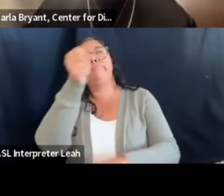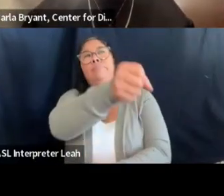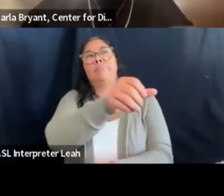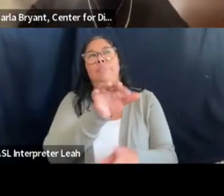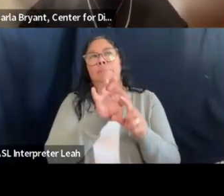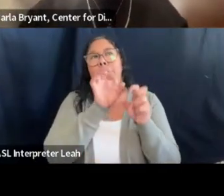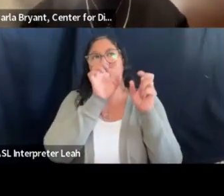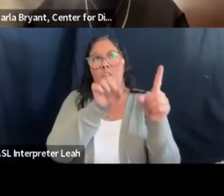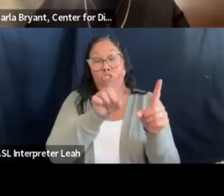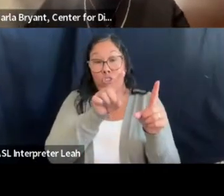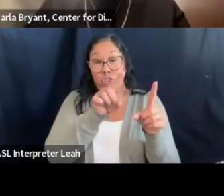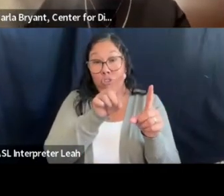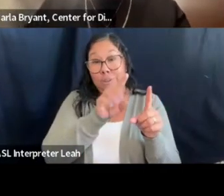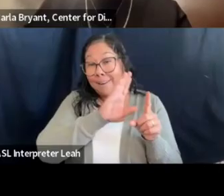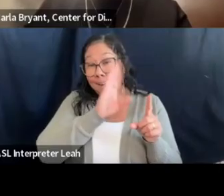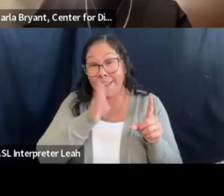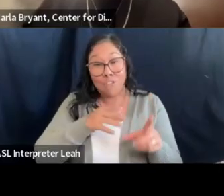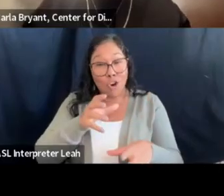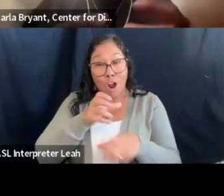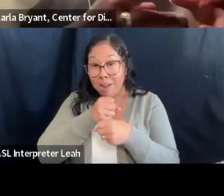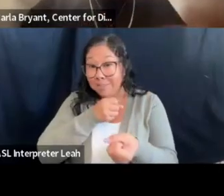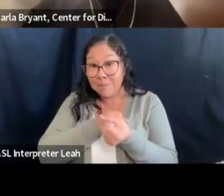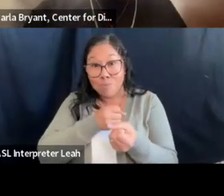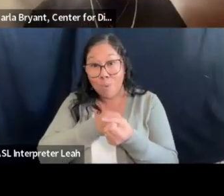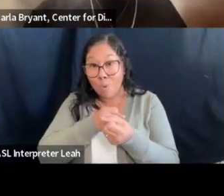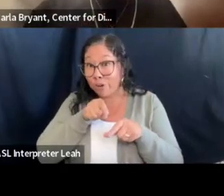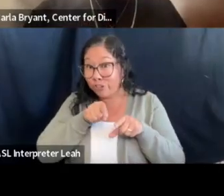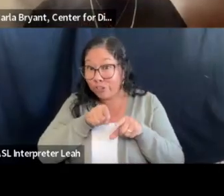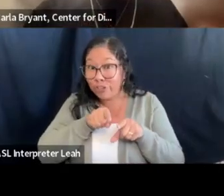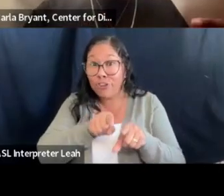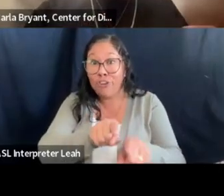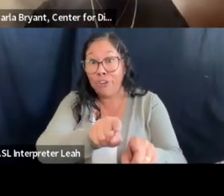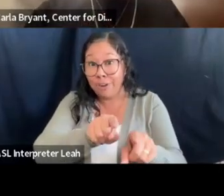never received the supports along the way. So these behaviors that were